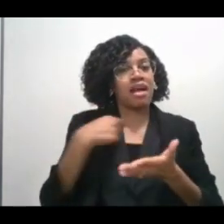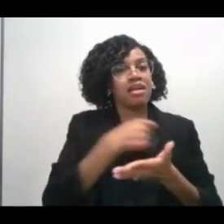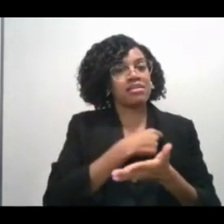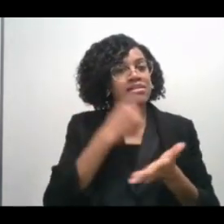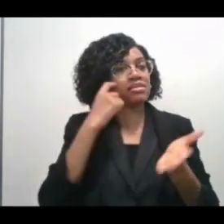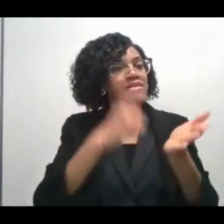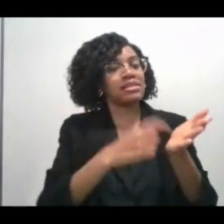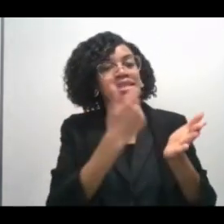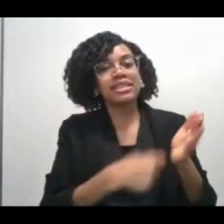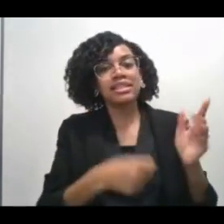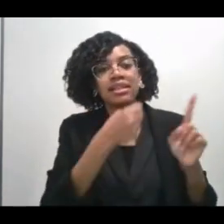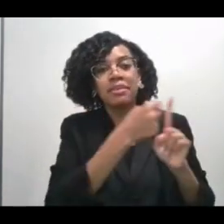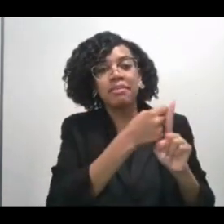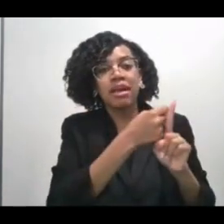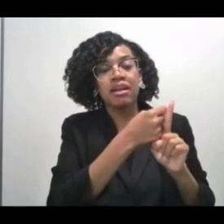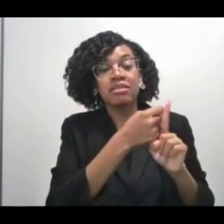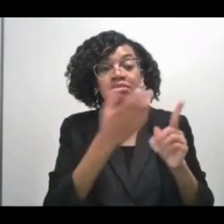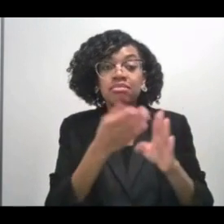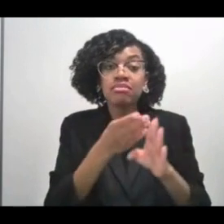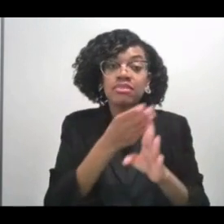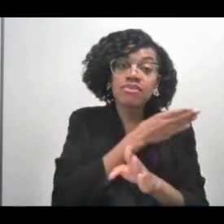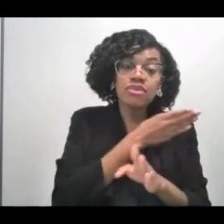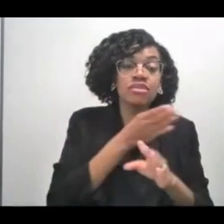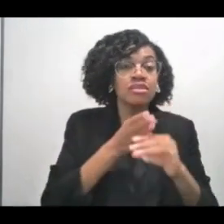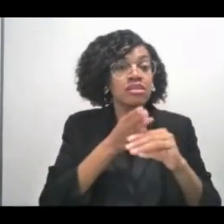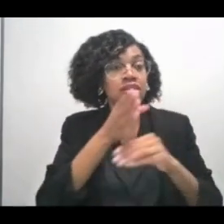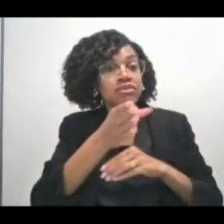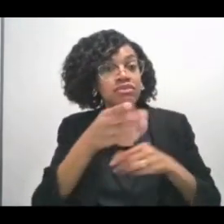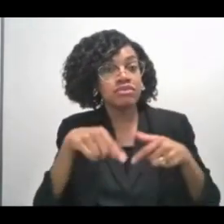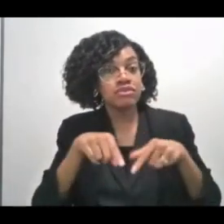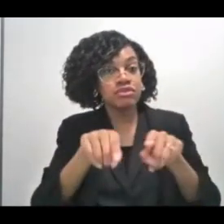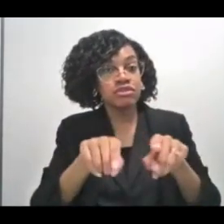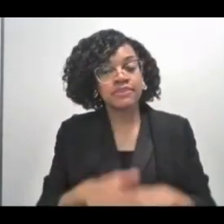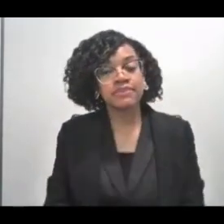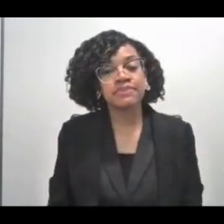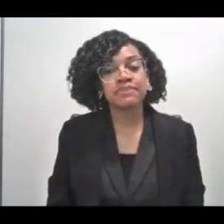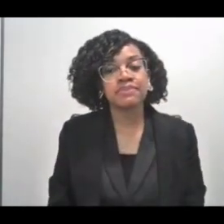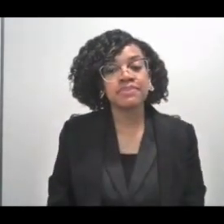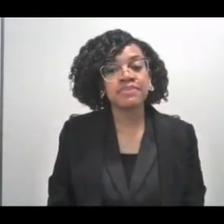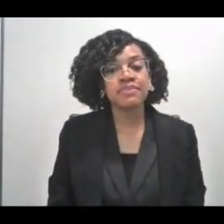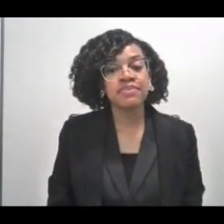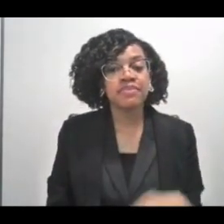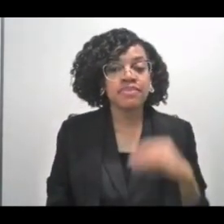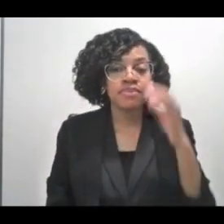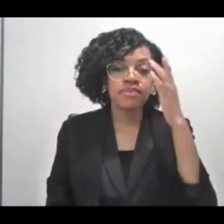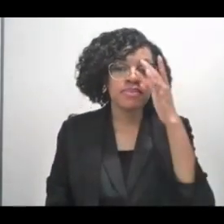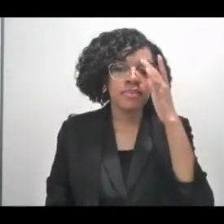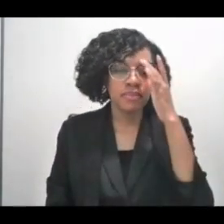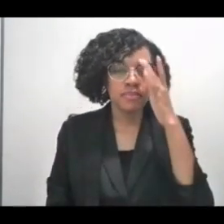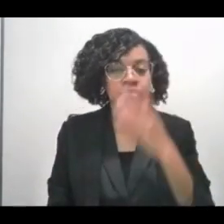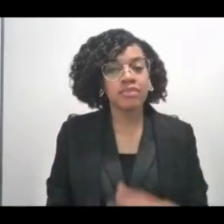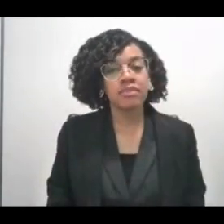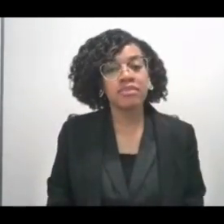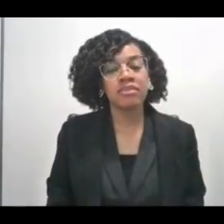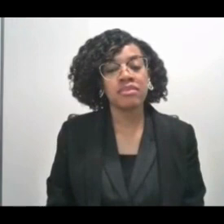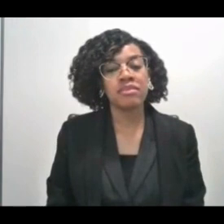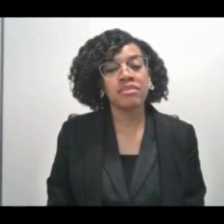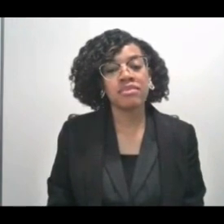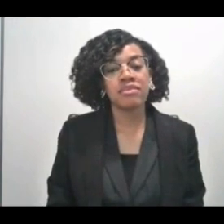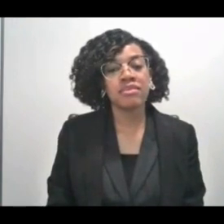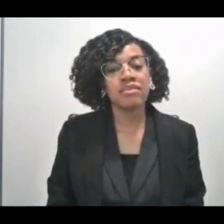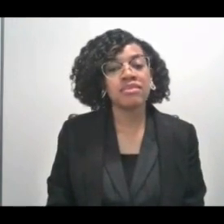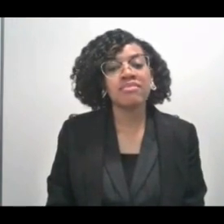occur. And similarly, community might help articulate what their